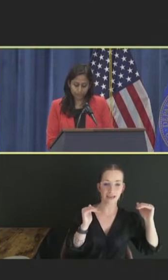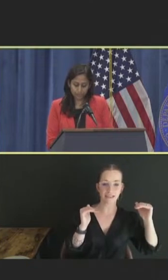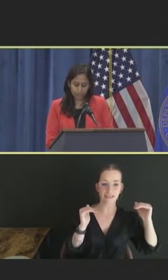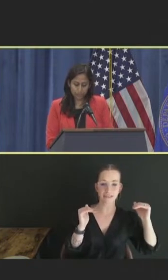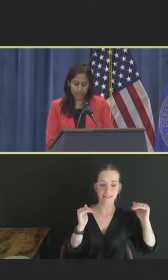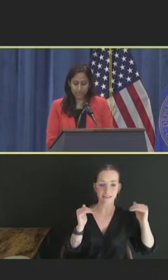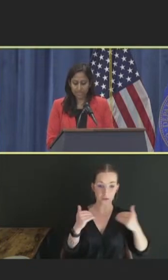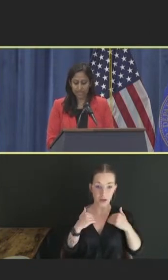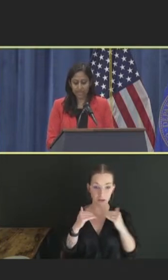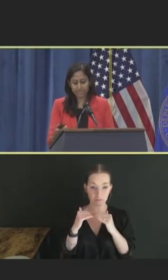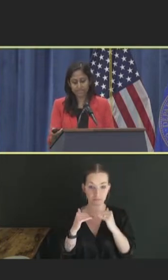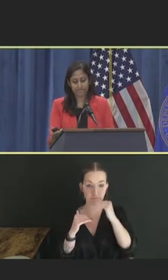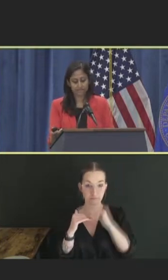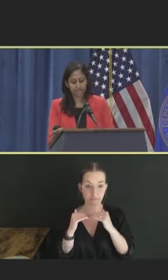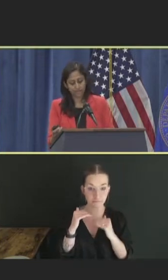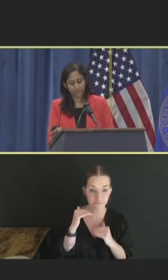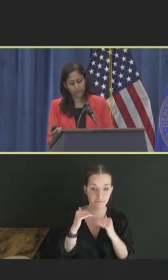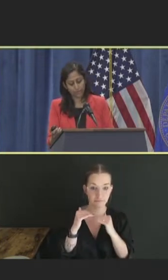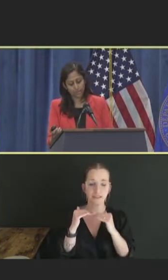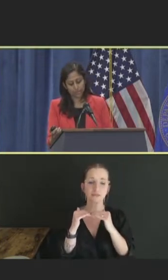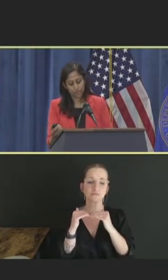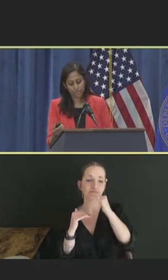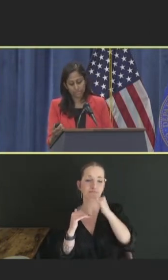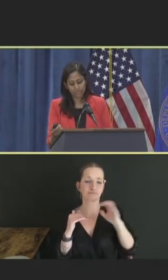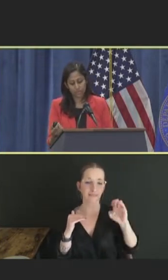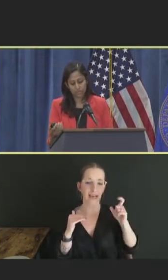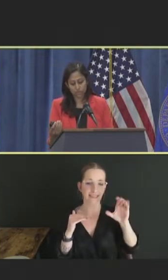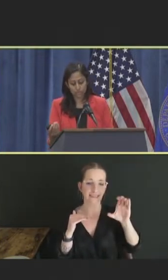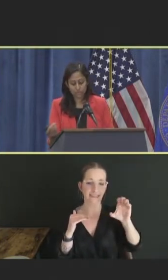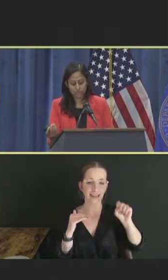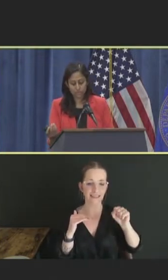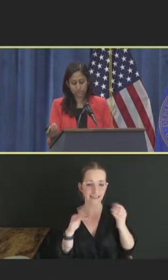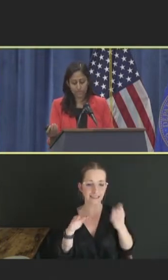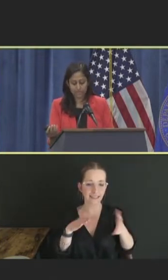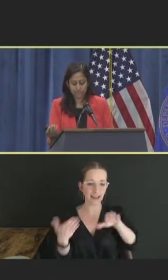So, by looking at excess death data by week, we can see which groups are being most affected